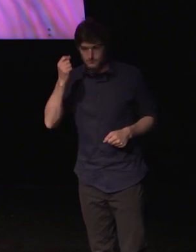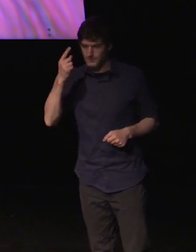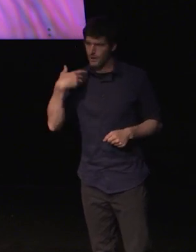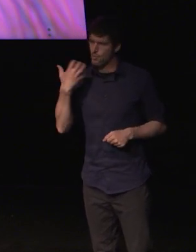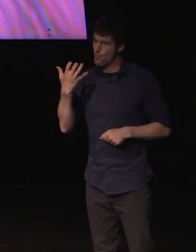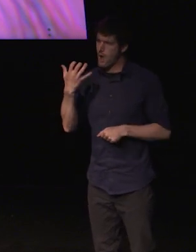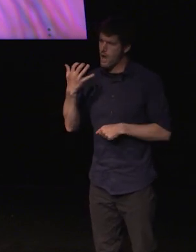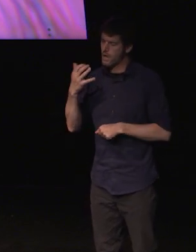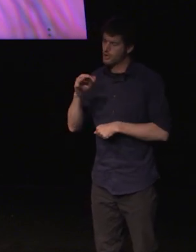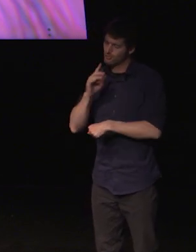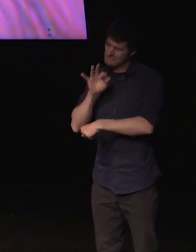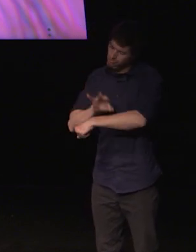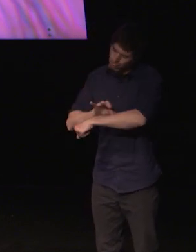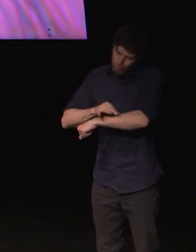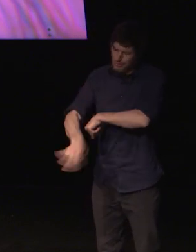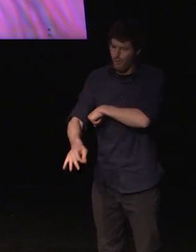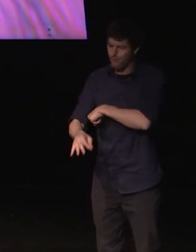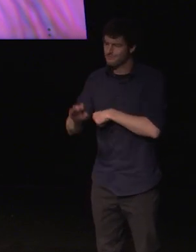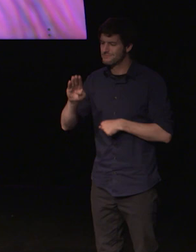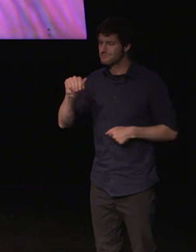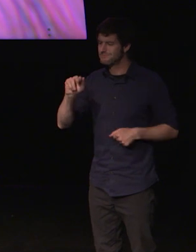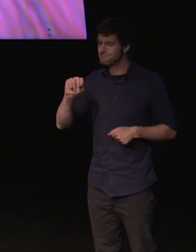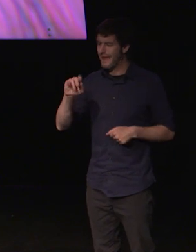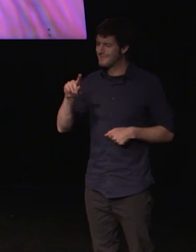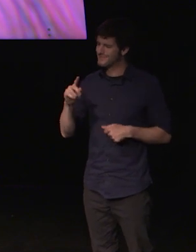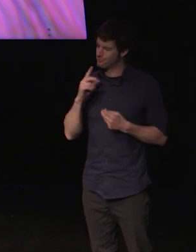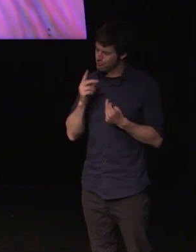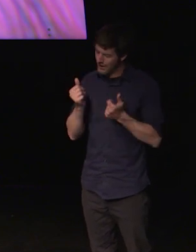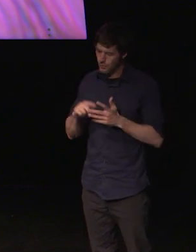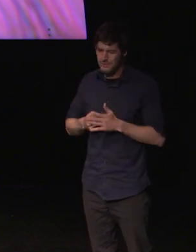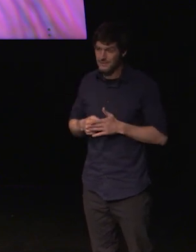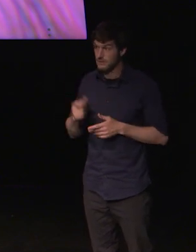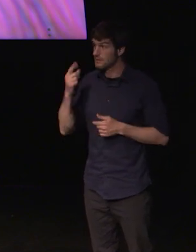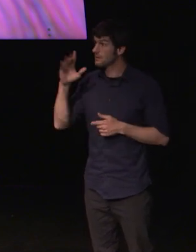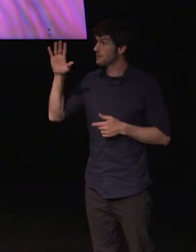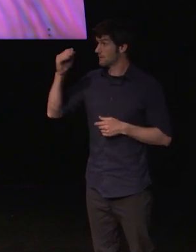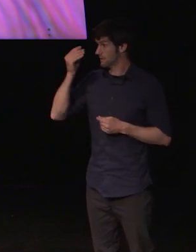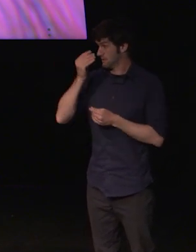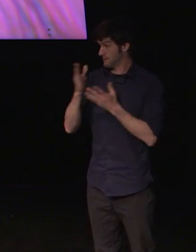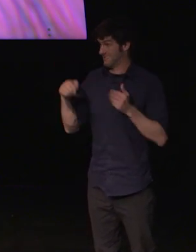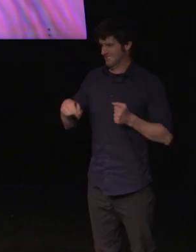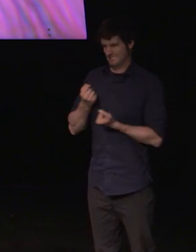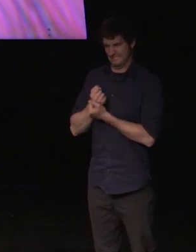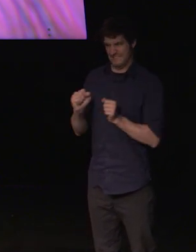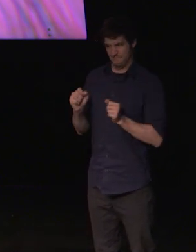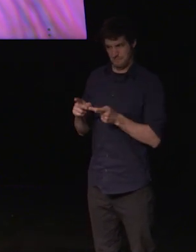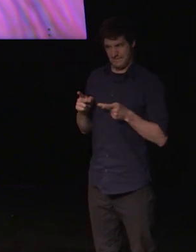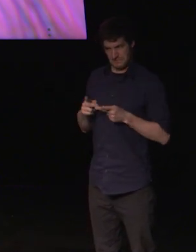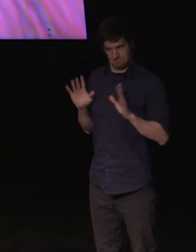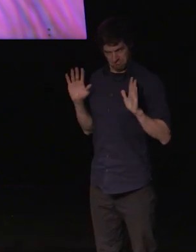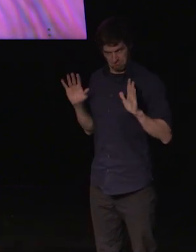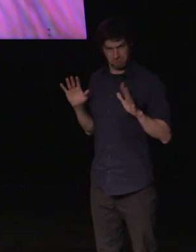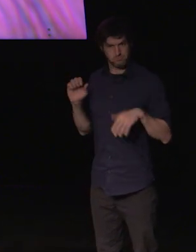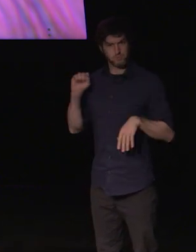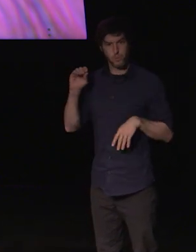MEGHAN LAUGHS right away. And by the way, this is a safe space. Oh, boy. JESSE LAUGHS Don't worry. Like... So... This is ok.